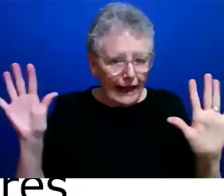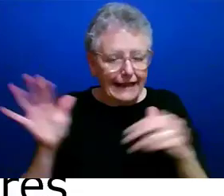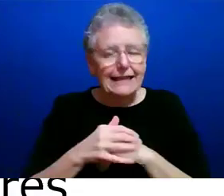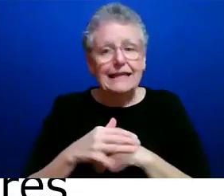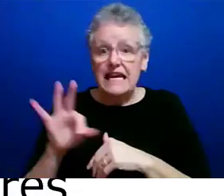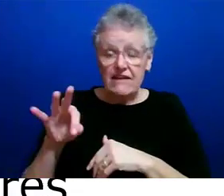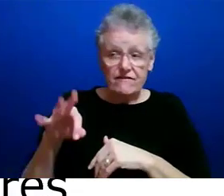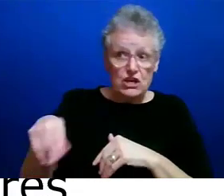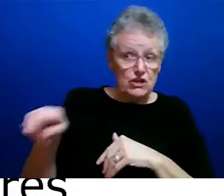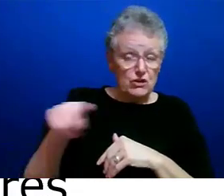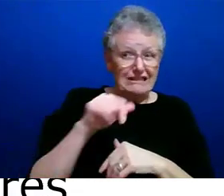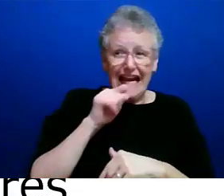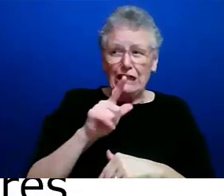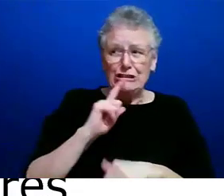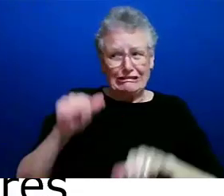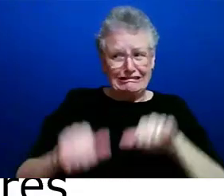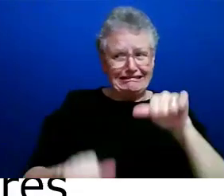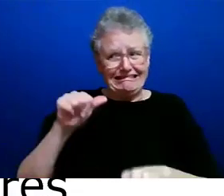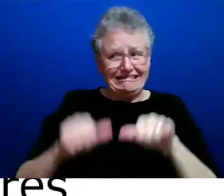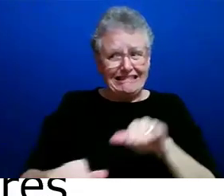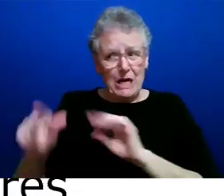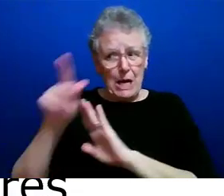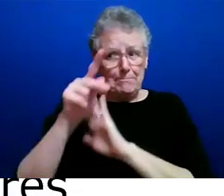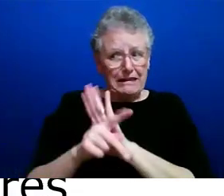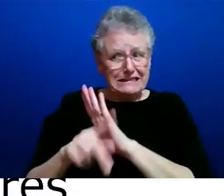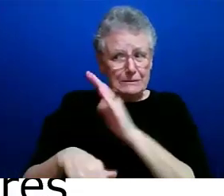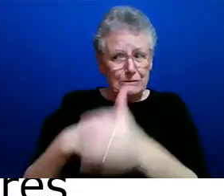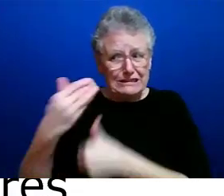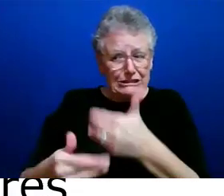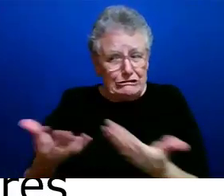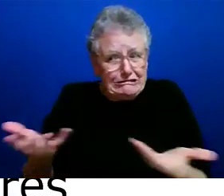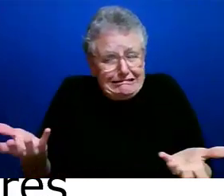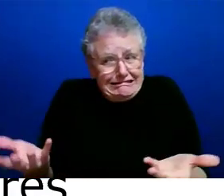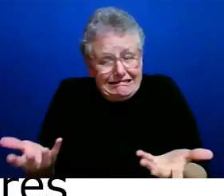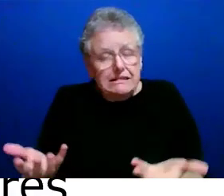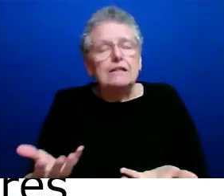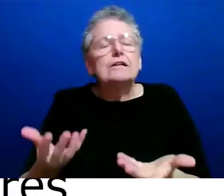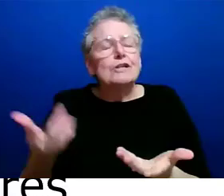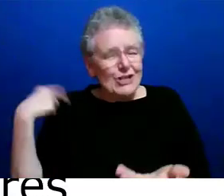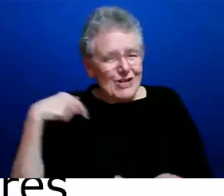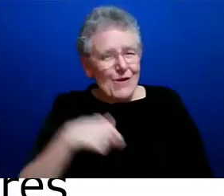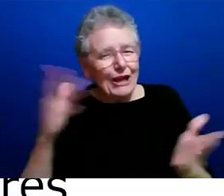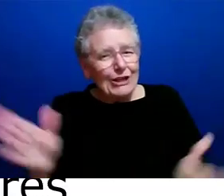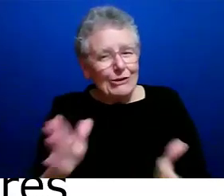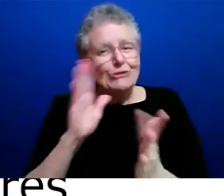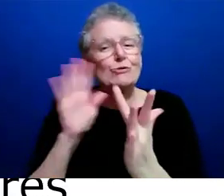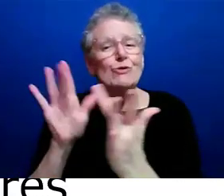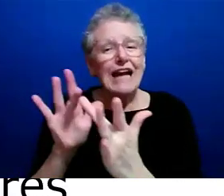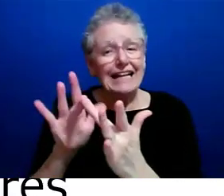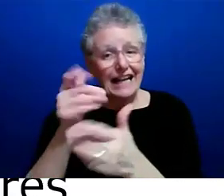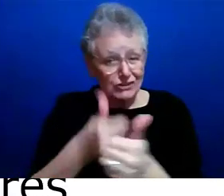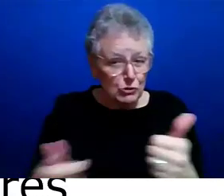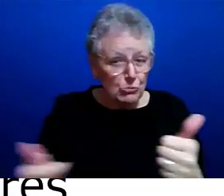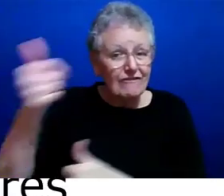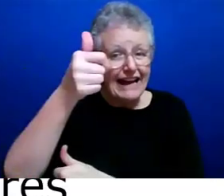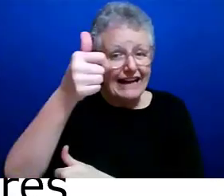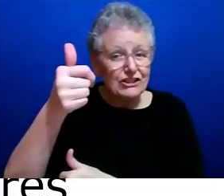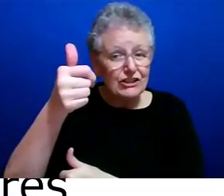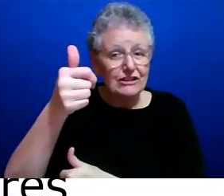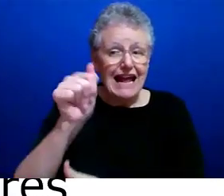If you are unsure about the policies and procedures, we encourage you to contact your supervisor or administrator